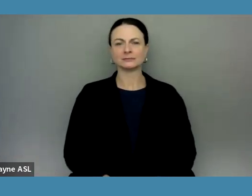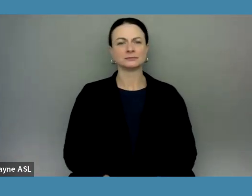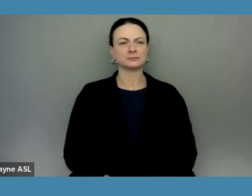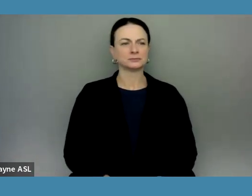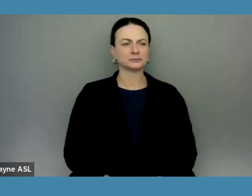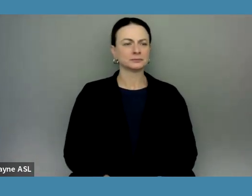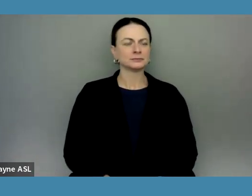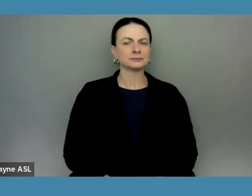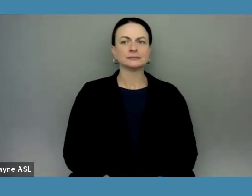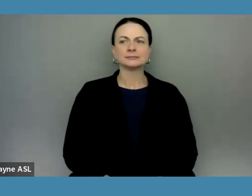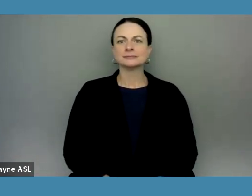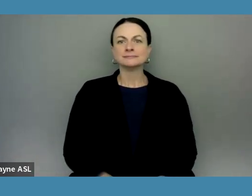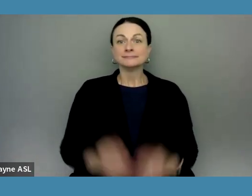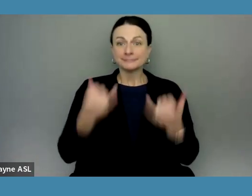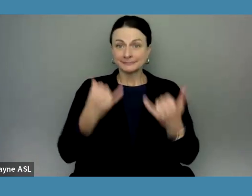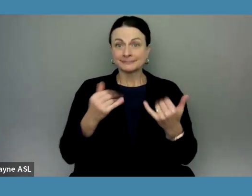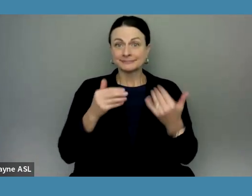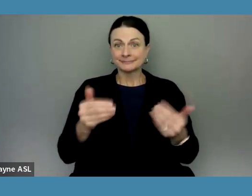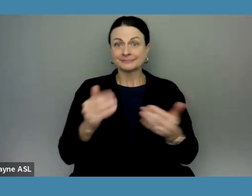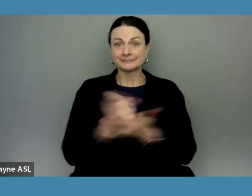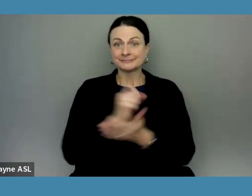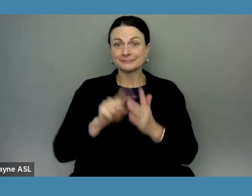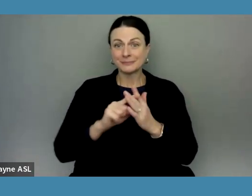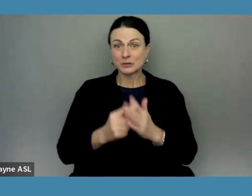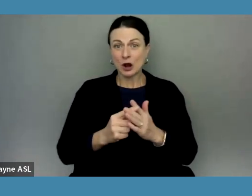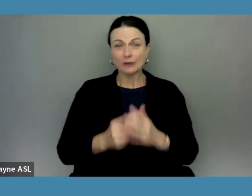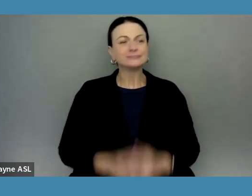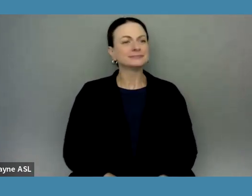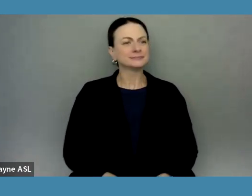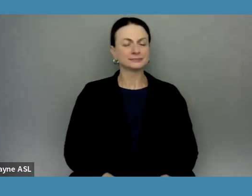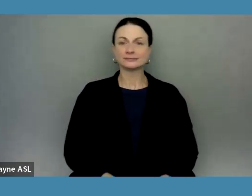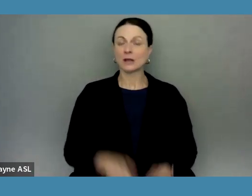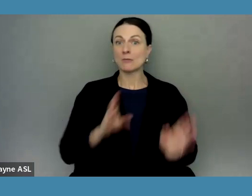So let's go ahead and get started. Preparing for a fair hearing.